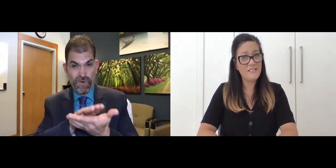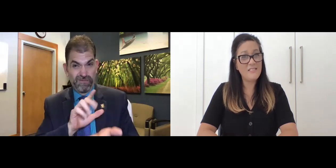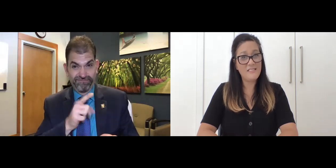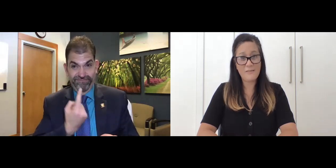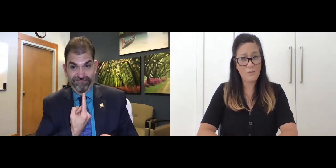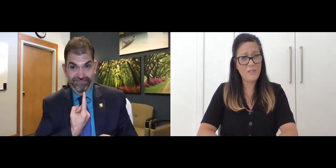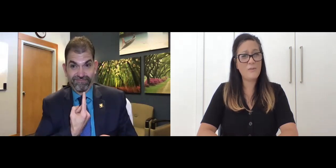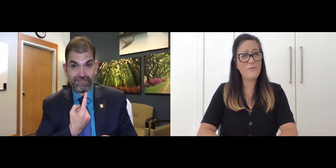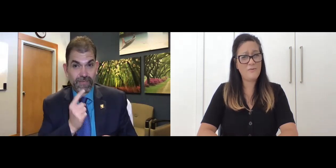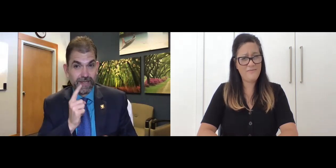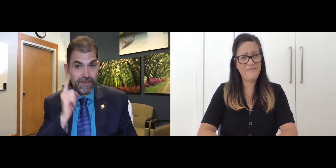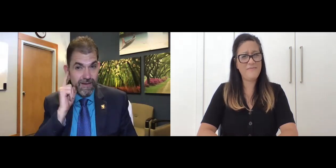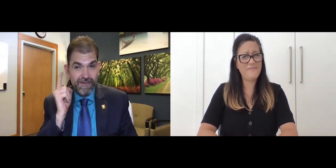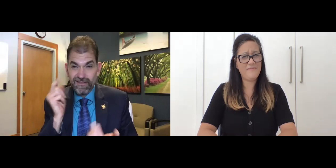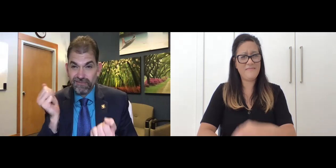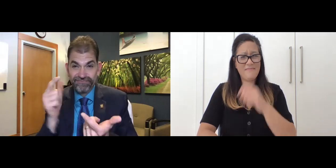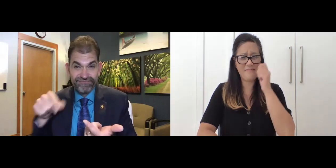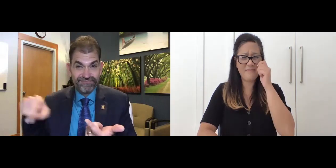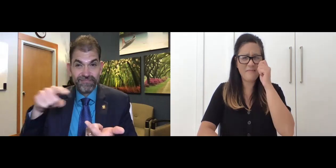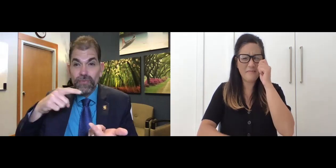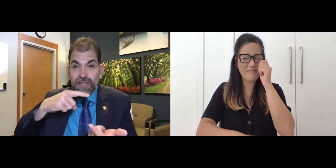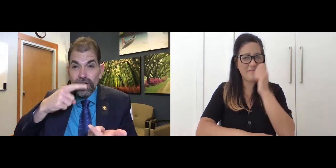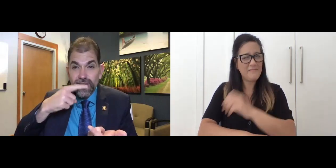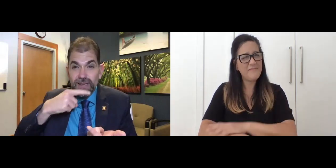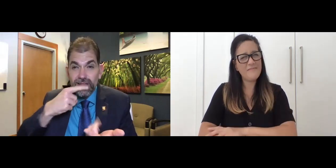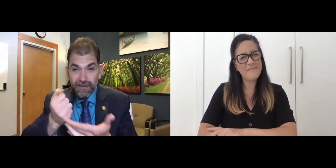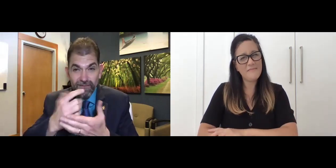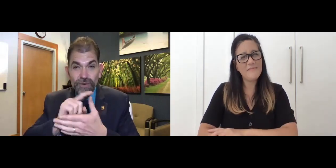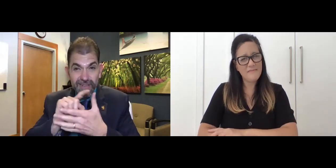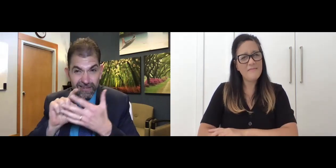I was always mainstreamed and I was always the only deaf student